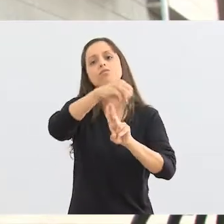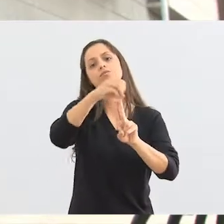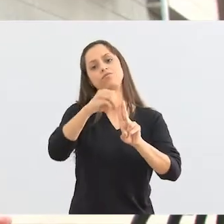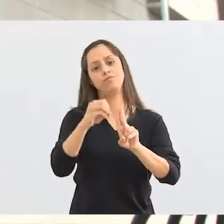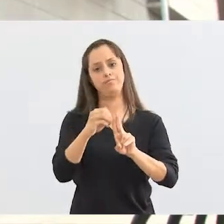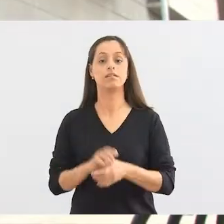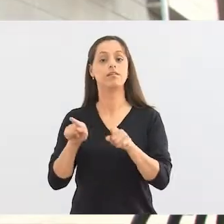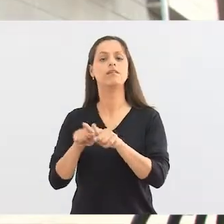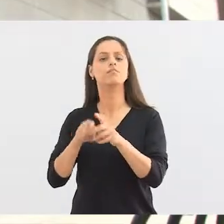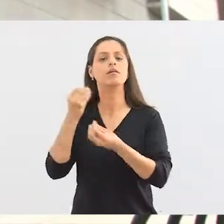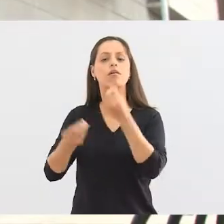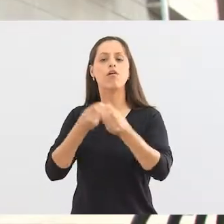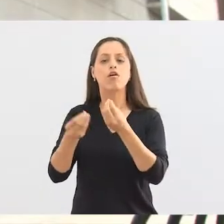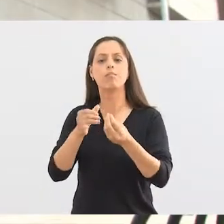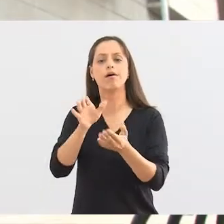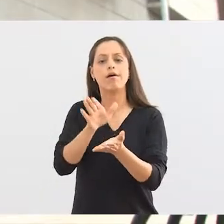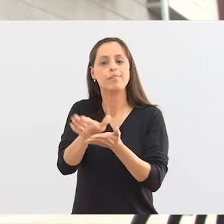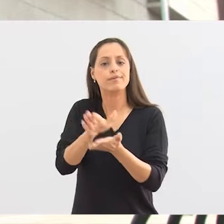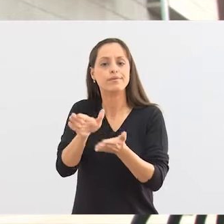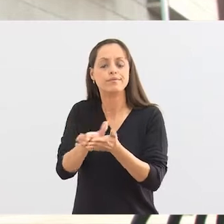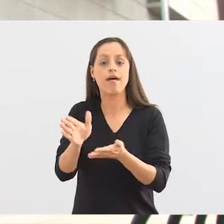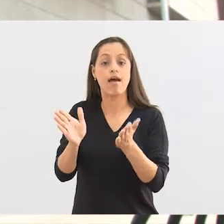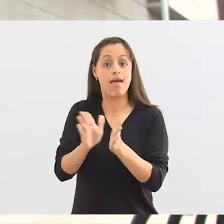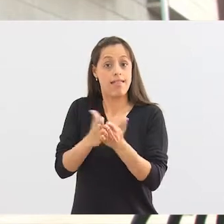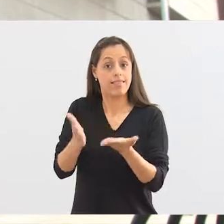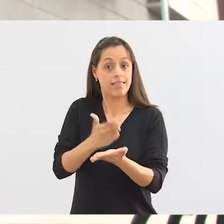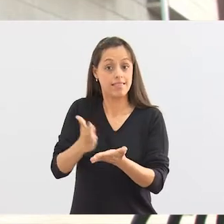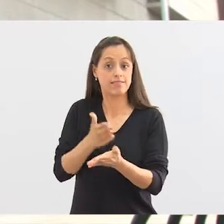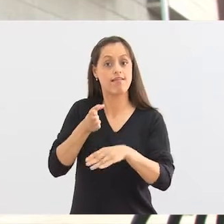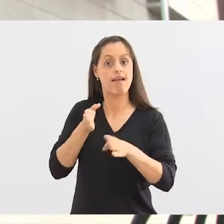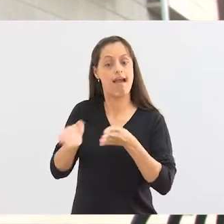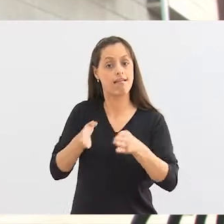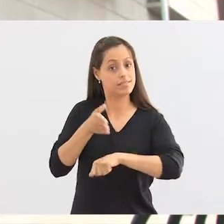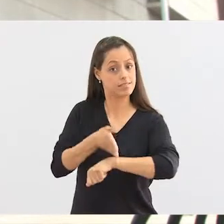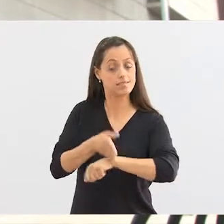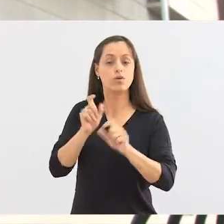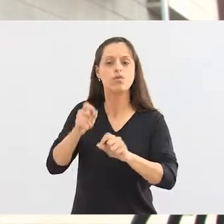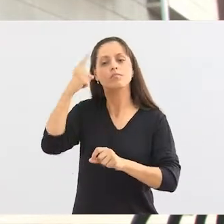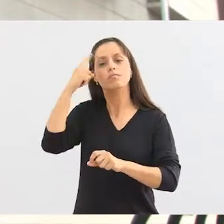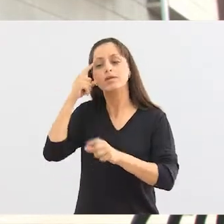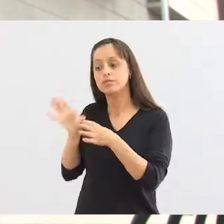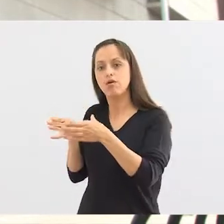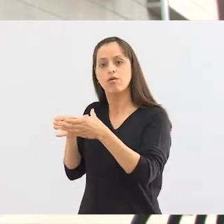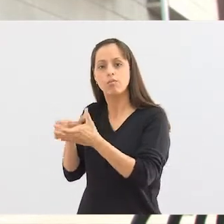is a benefit that allows students with disabilities